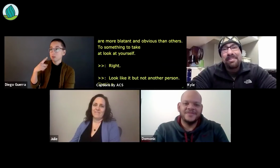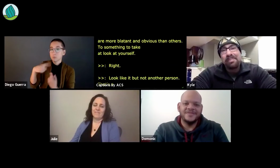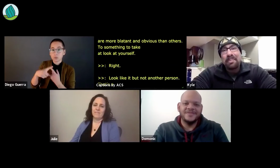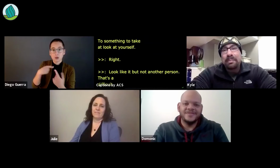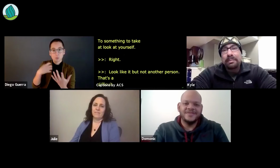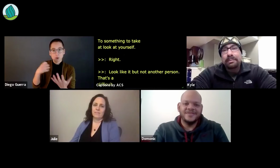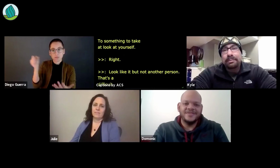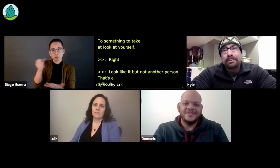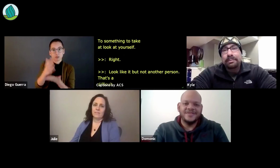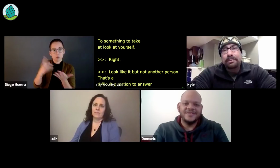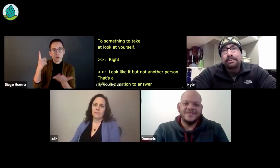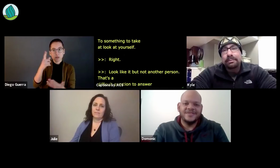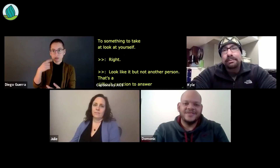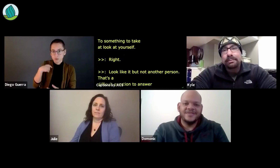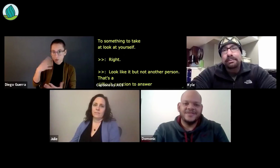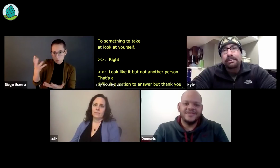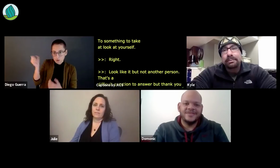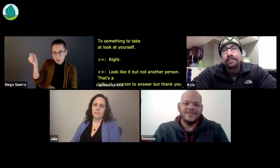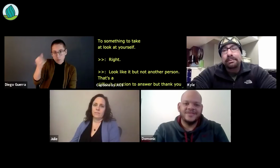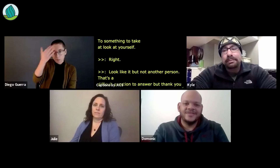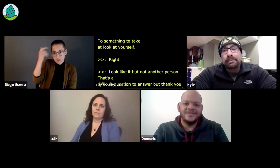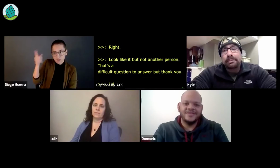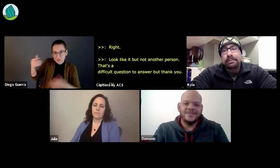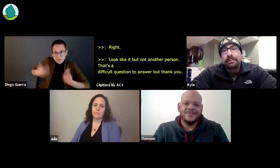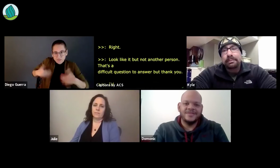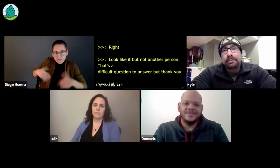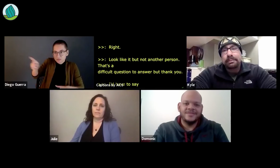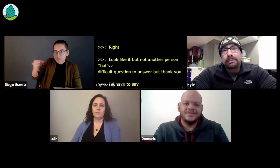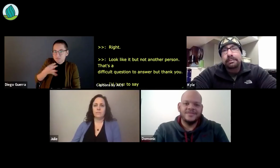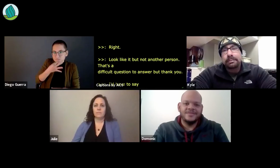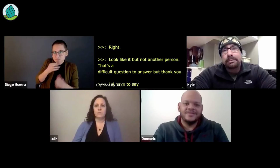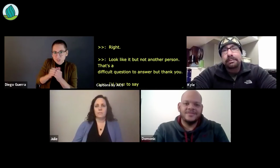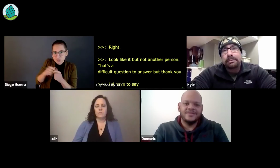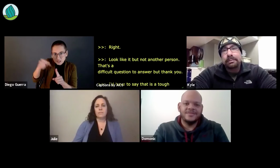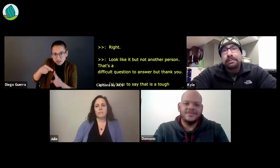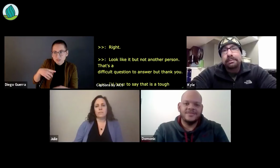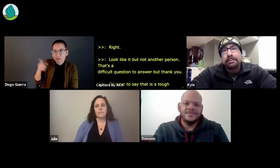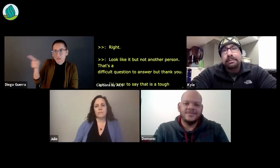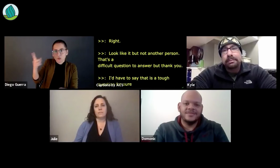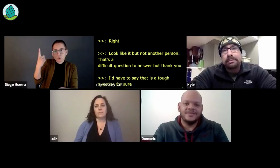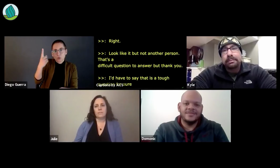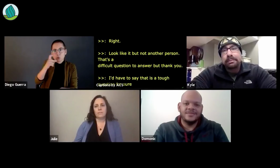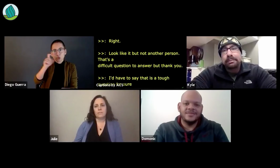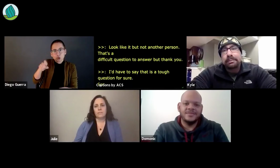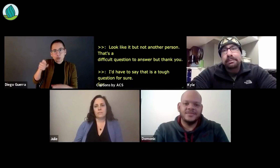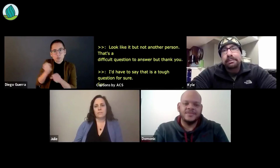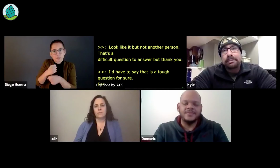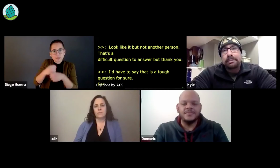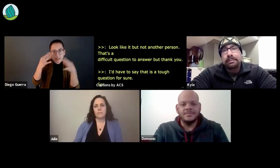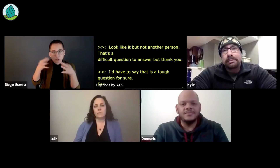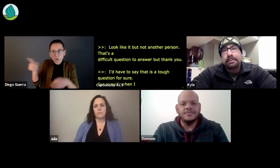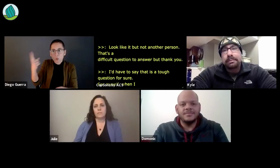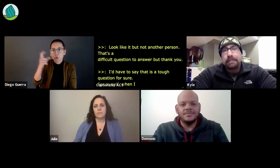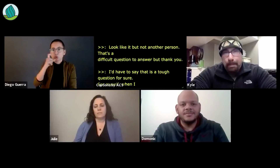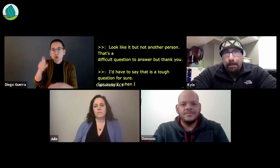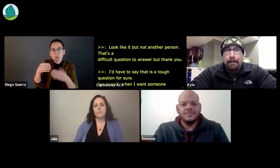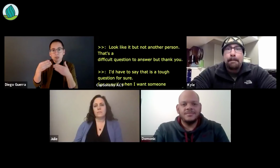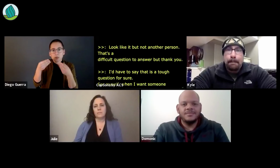For myself, when I want someone at the table, I understand for me at least that's because they're an expert. They're someone who can make decisions.